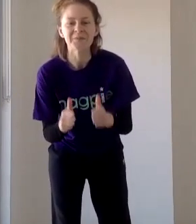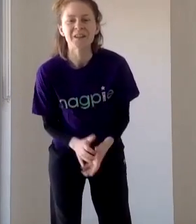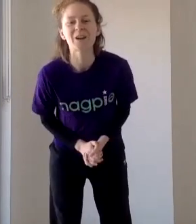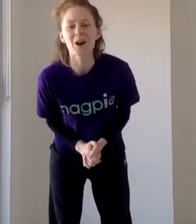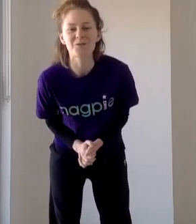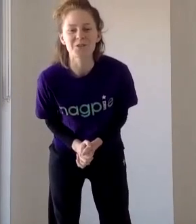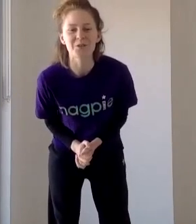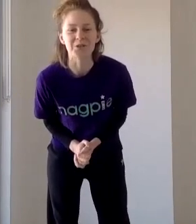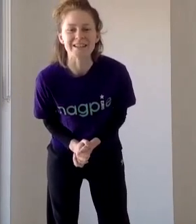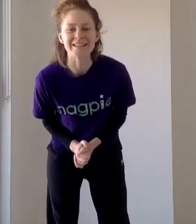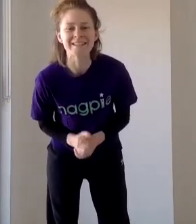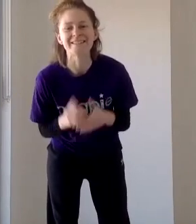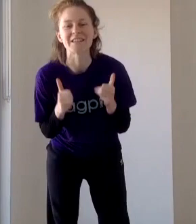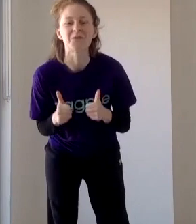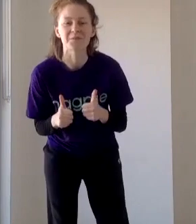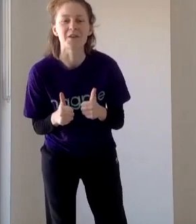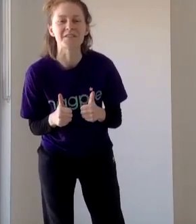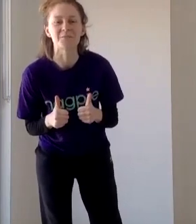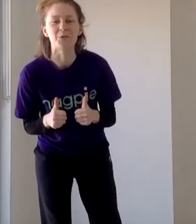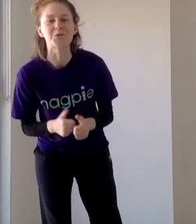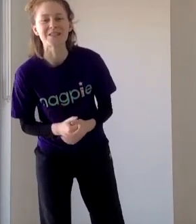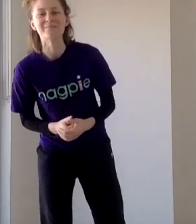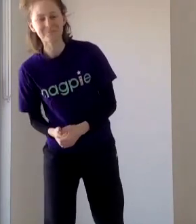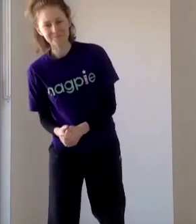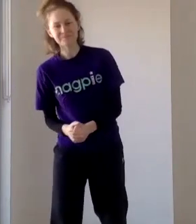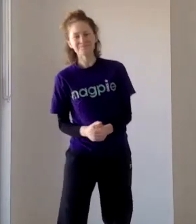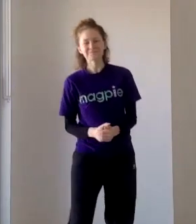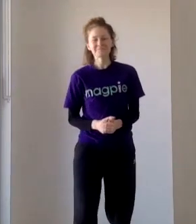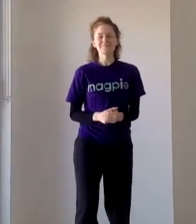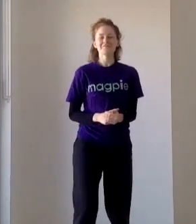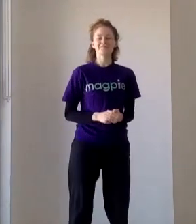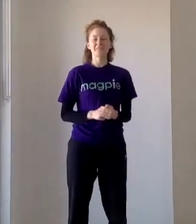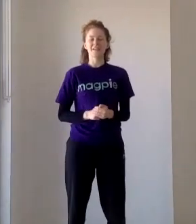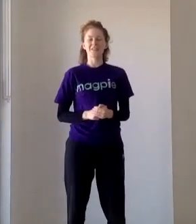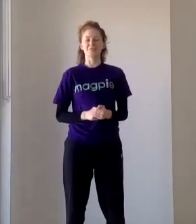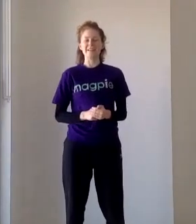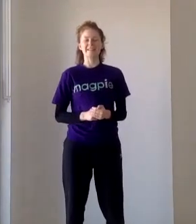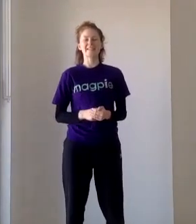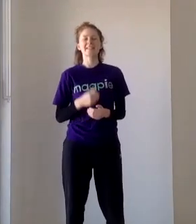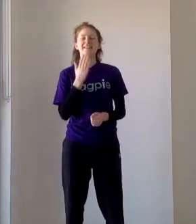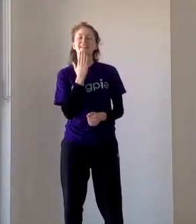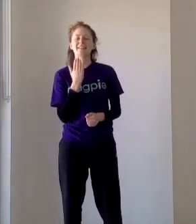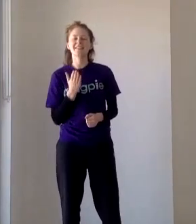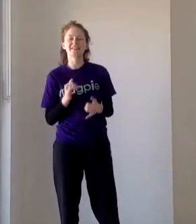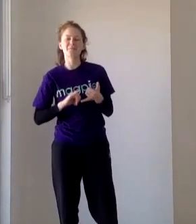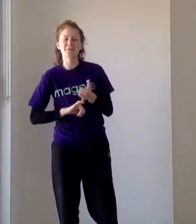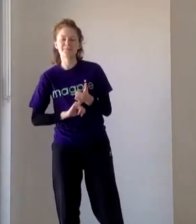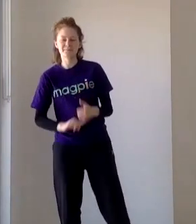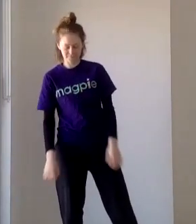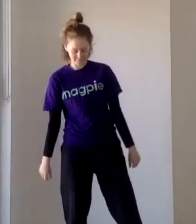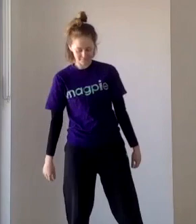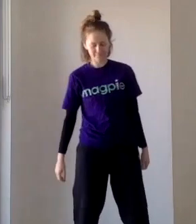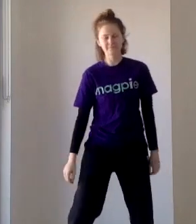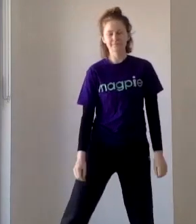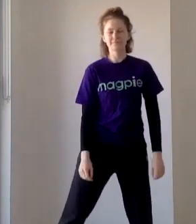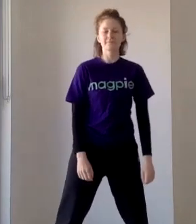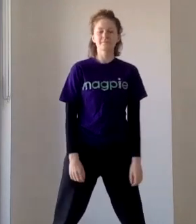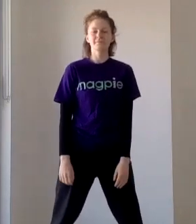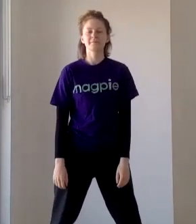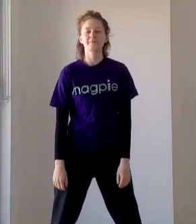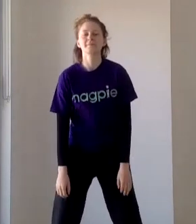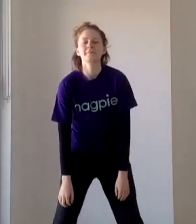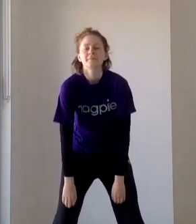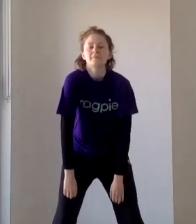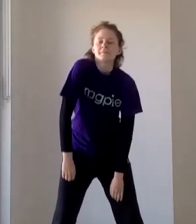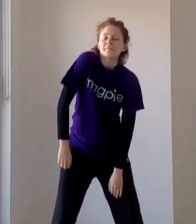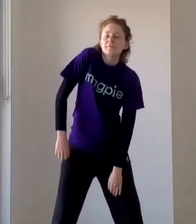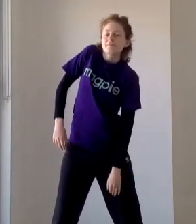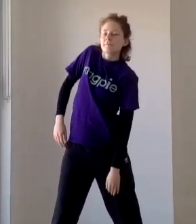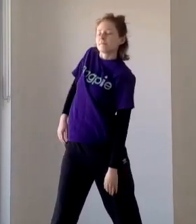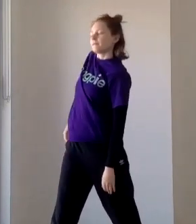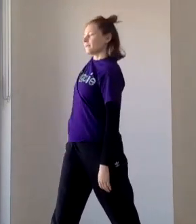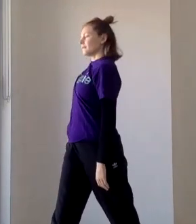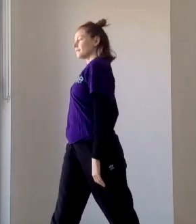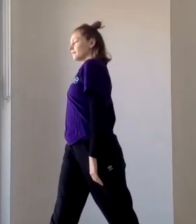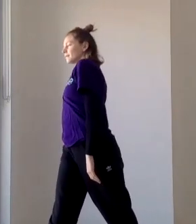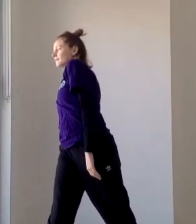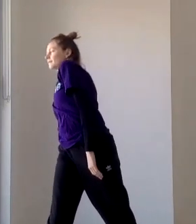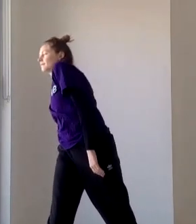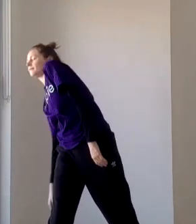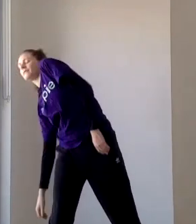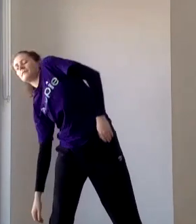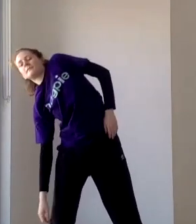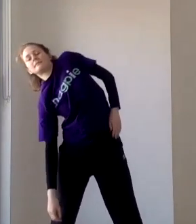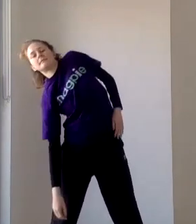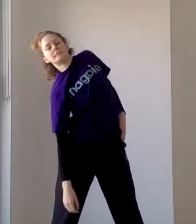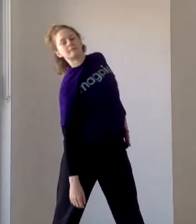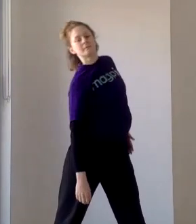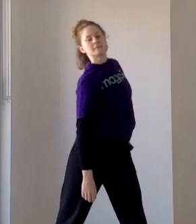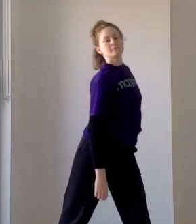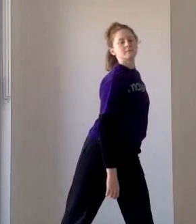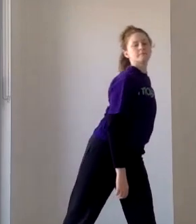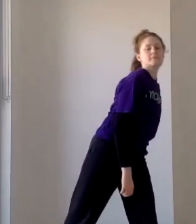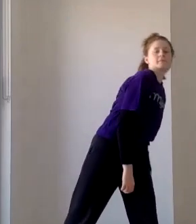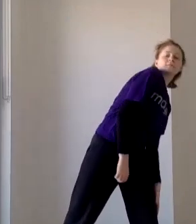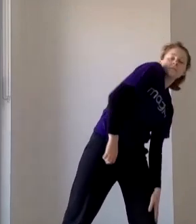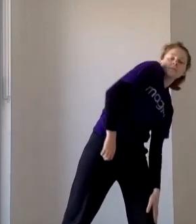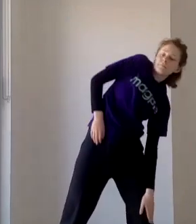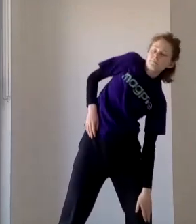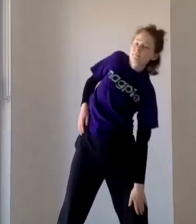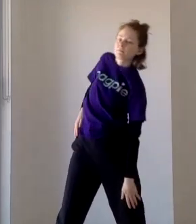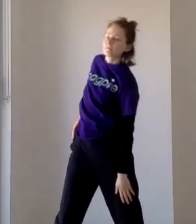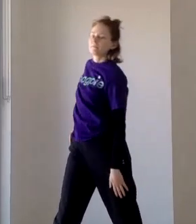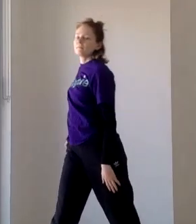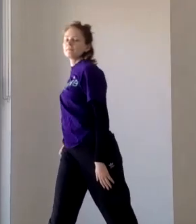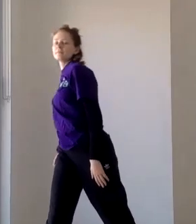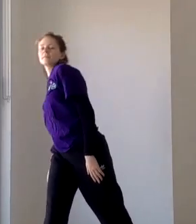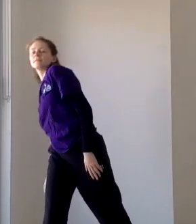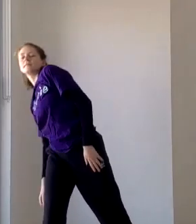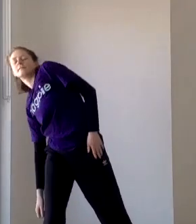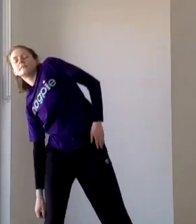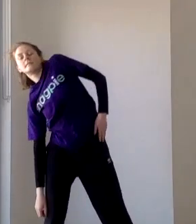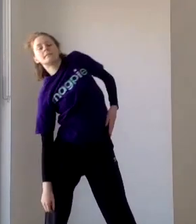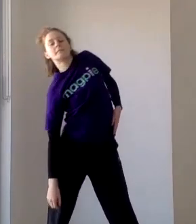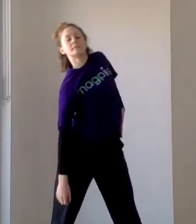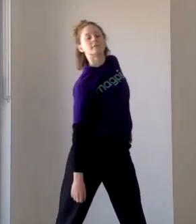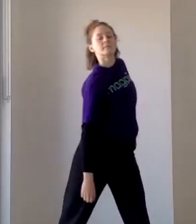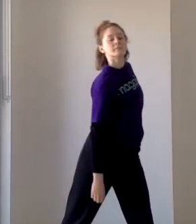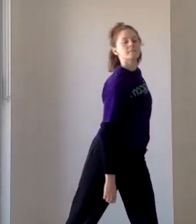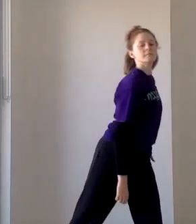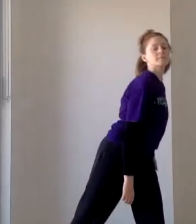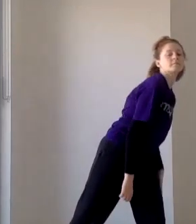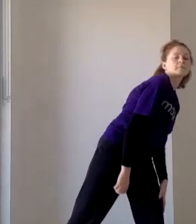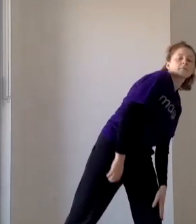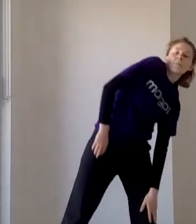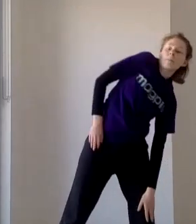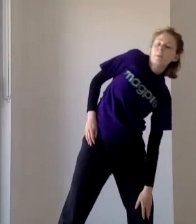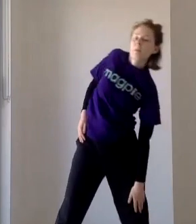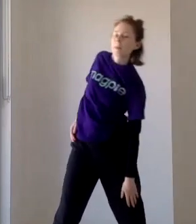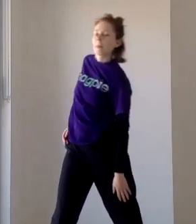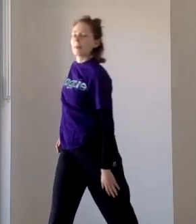look after your bodies that's what's most important great thank you simon